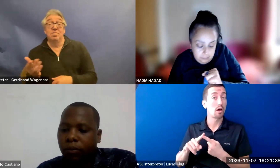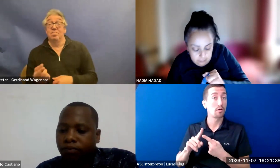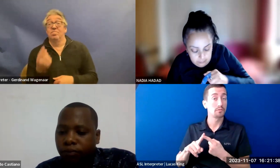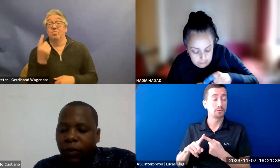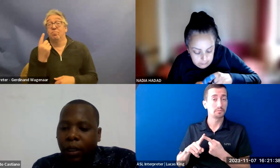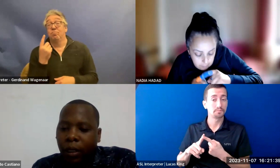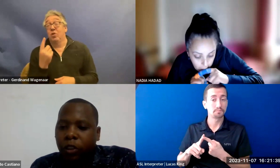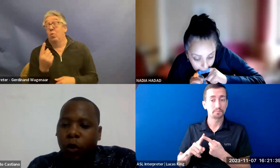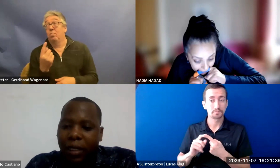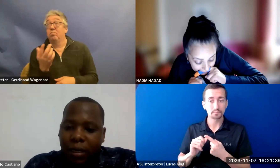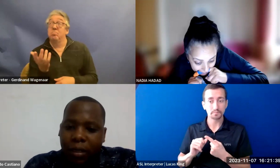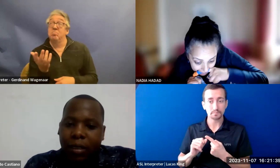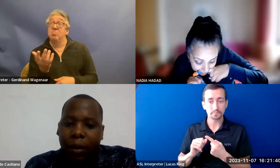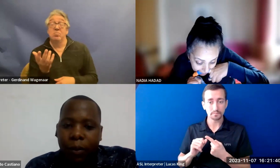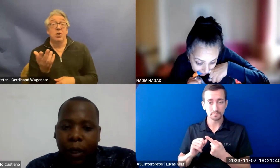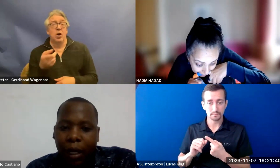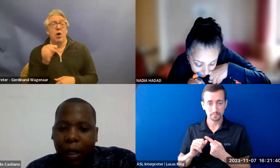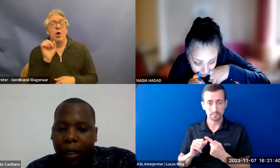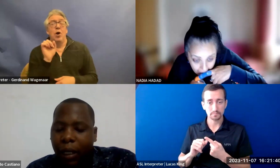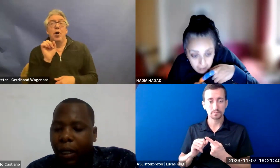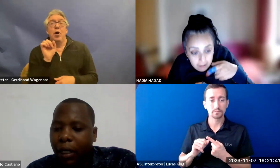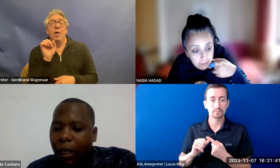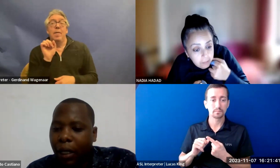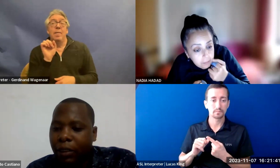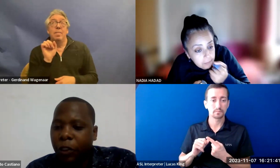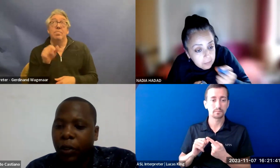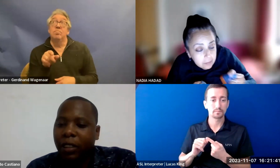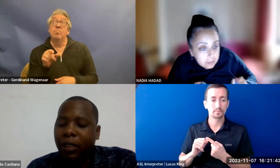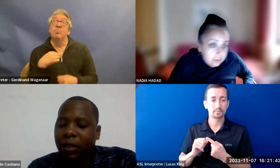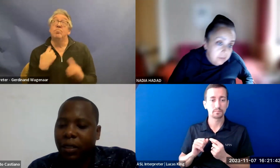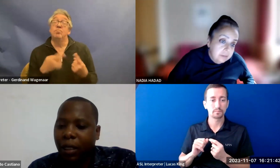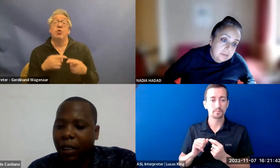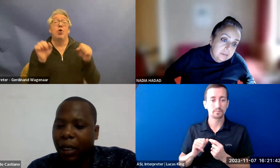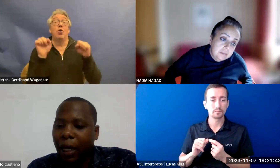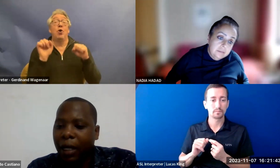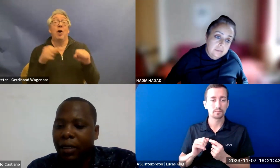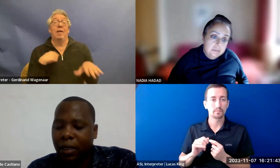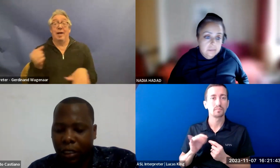is to actually ask some intermediates and allies,